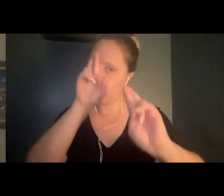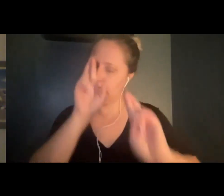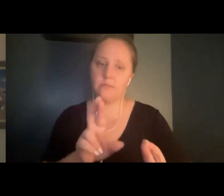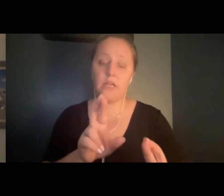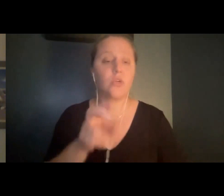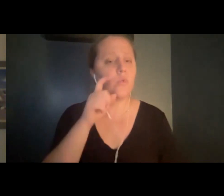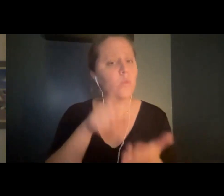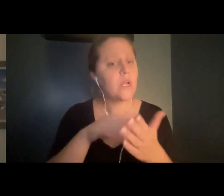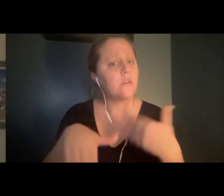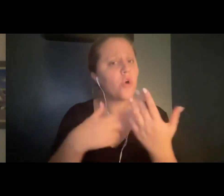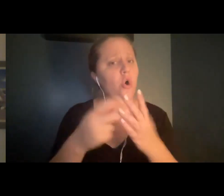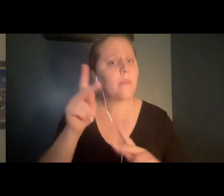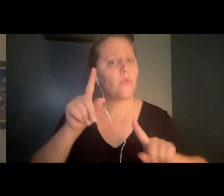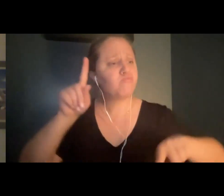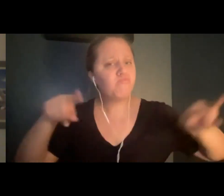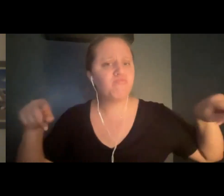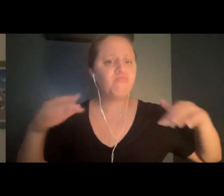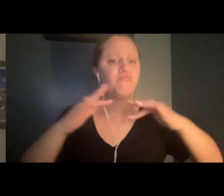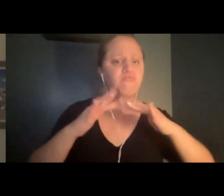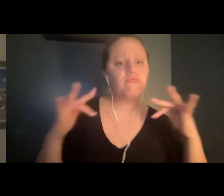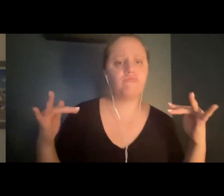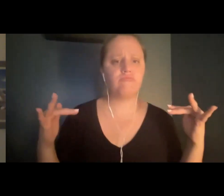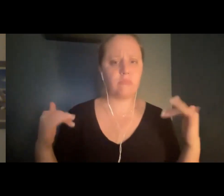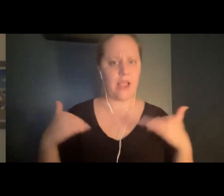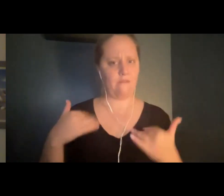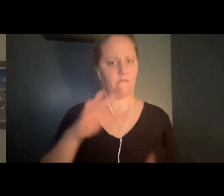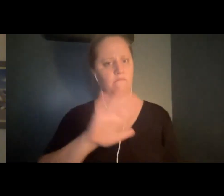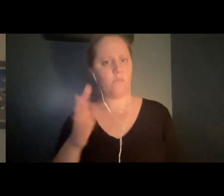our own learned experiences, our own lives and basically just,